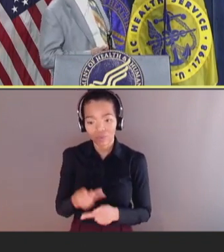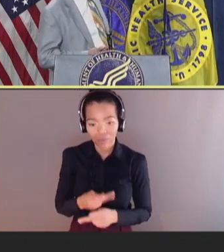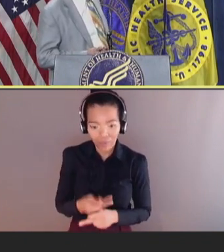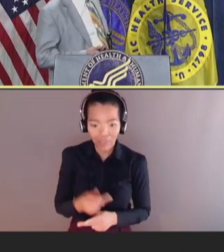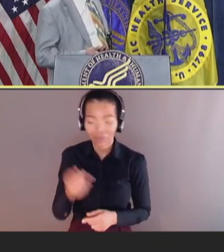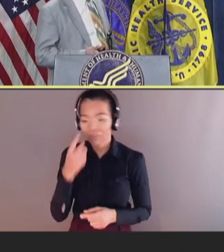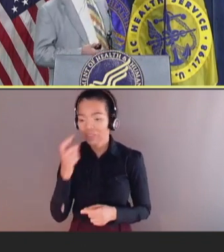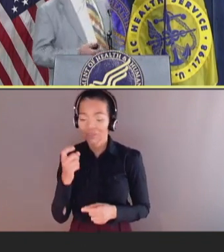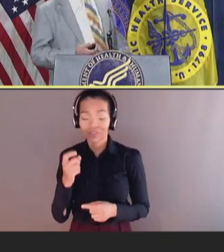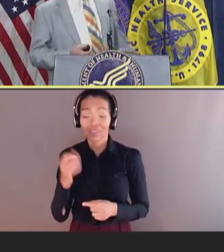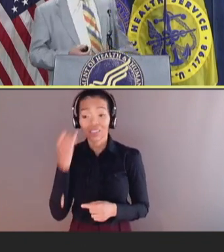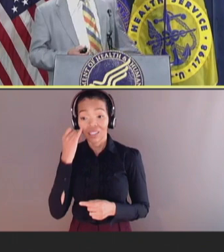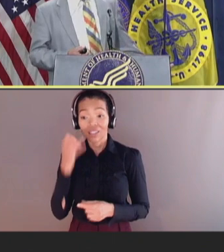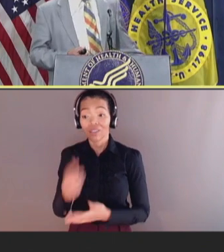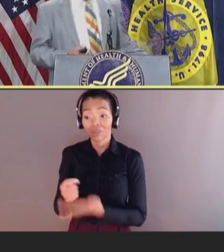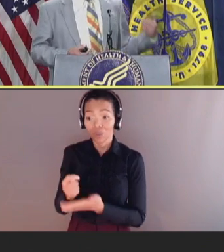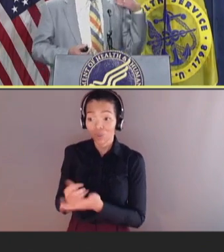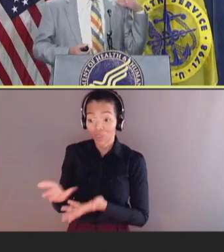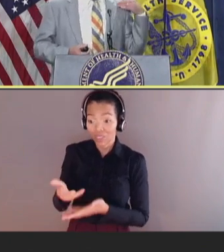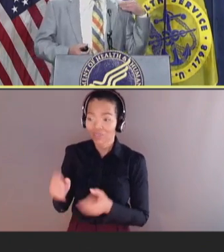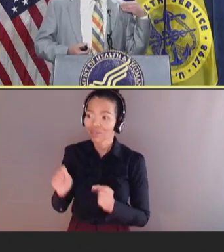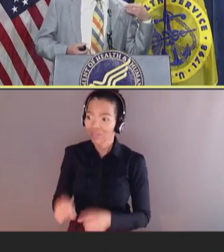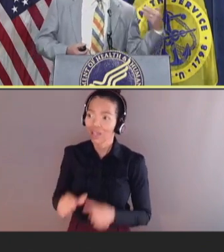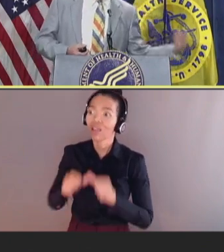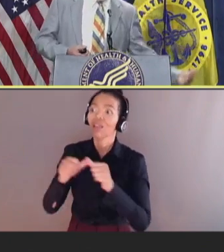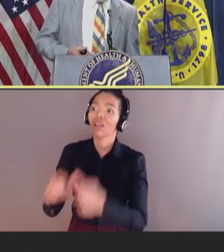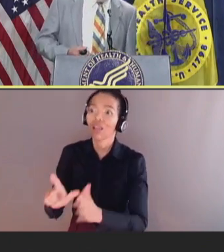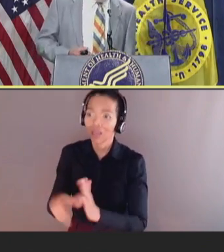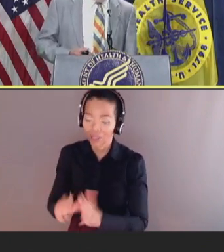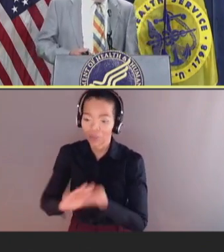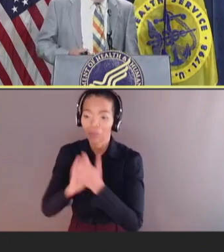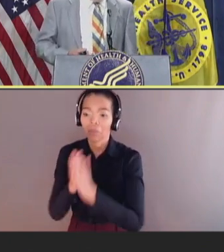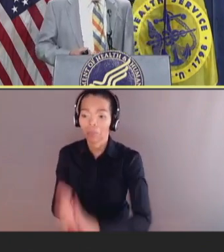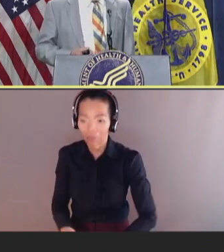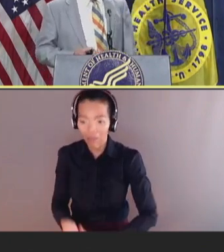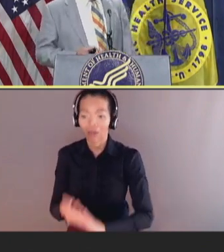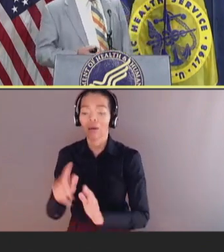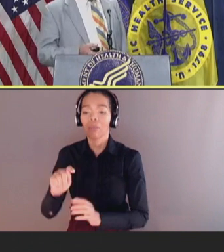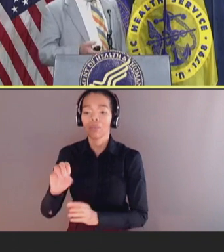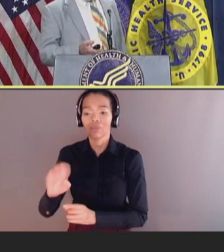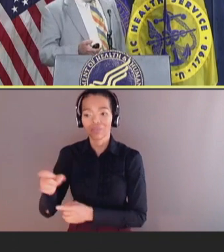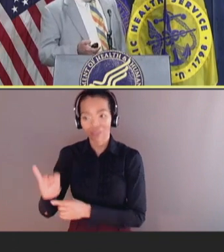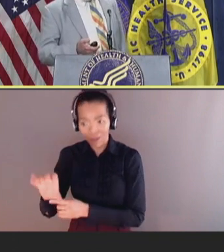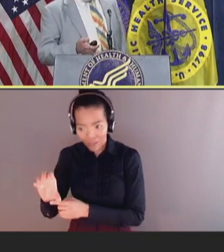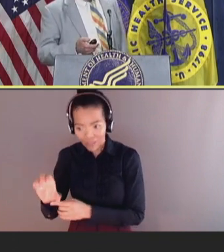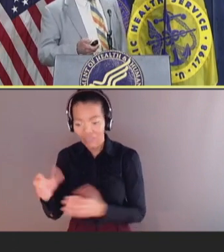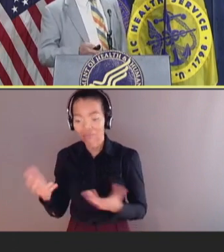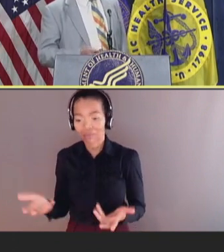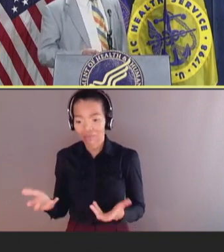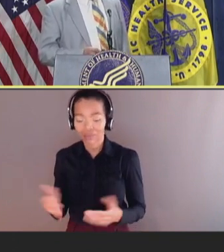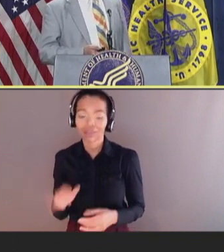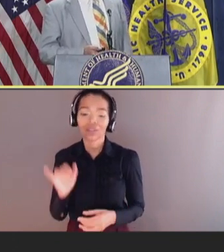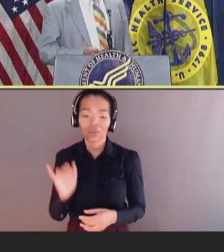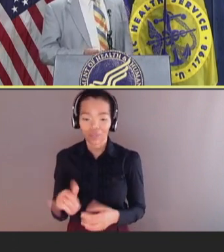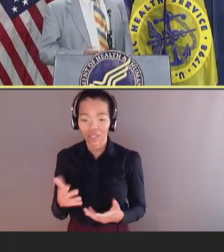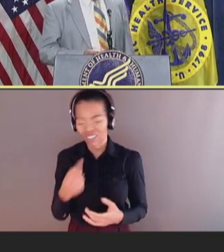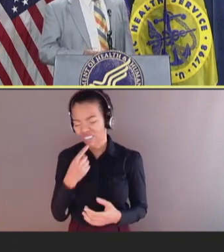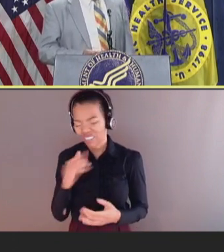So, we need to learn more. That's I think I've said that at least three times now that I think is the bottom line. But we're making progress,